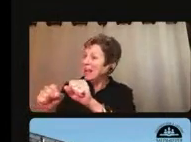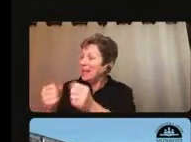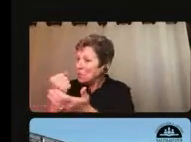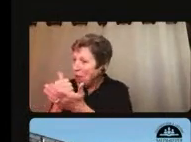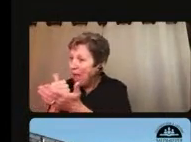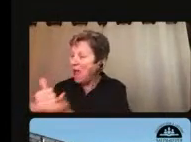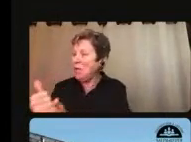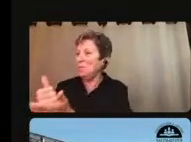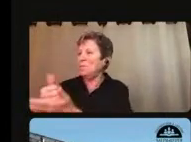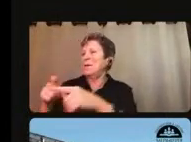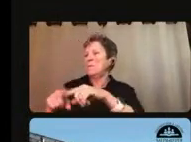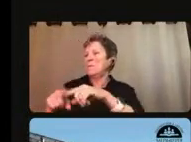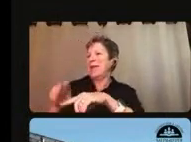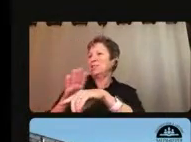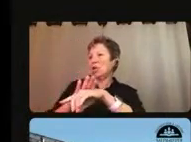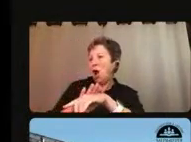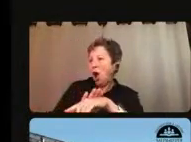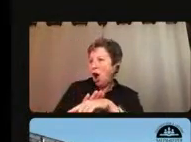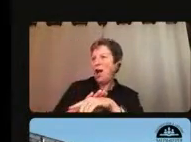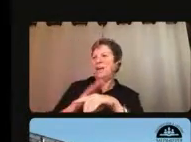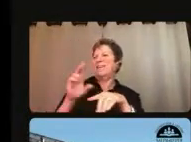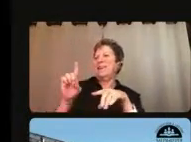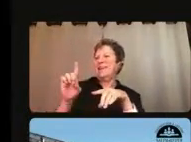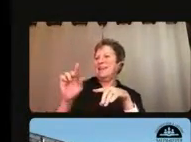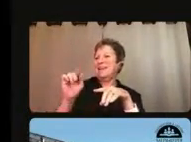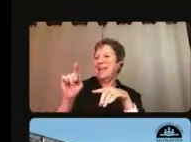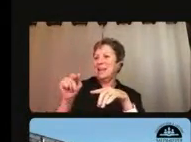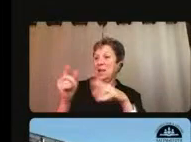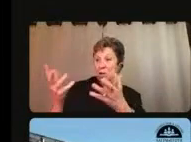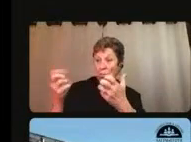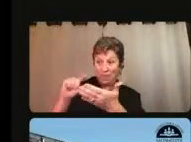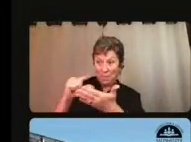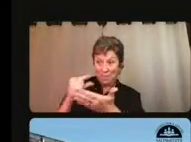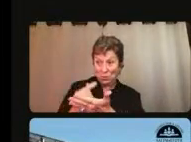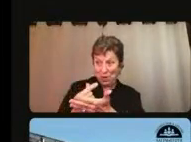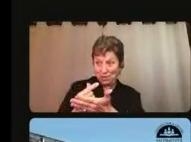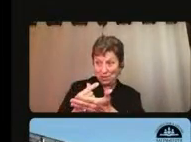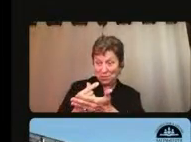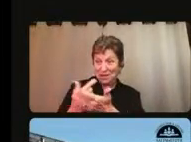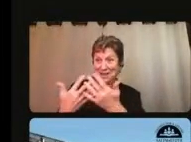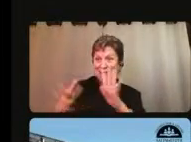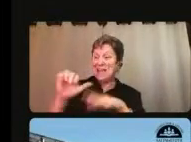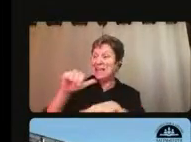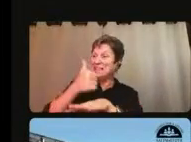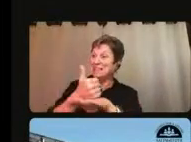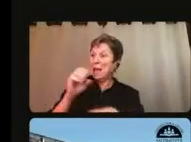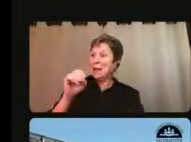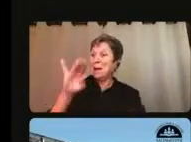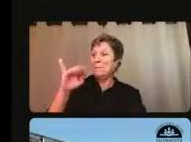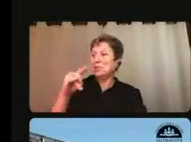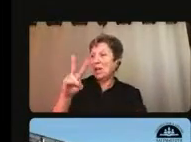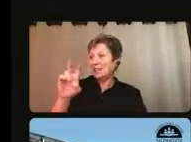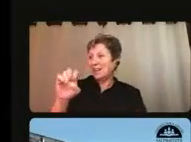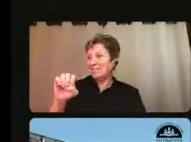STEPS CAN BE TAKEN TO HELP